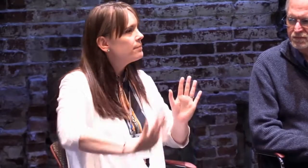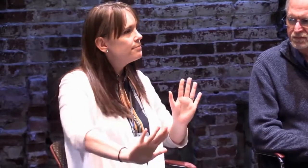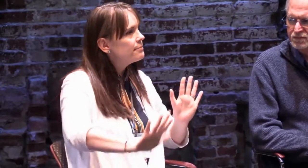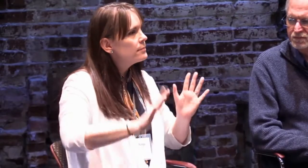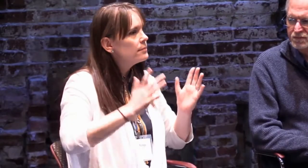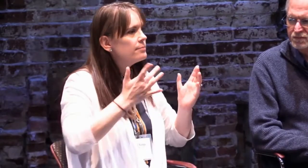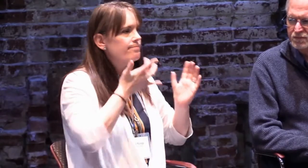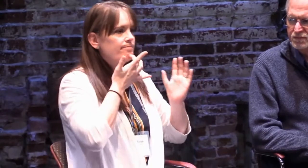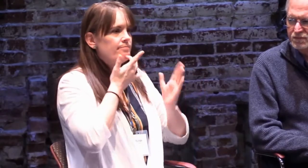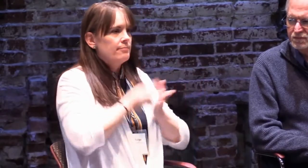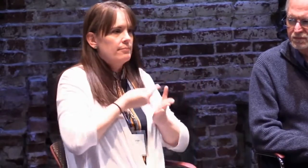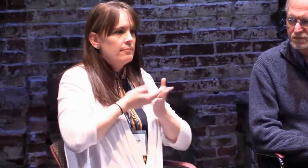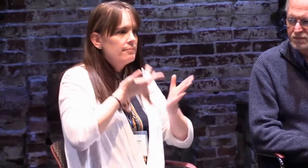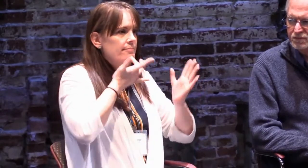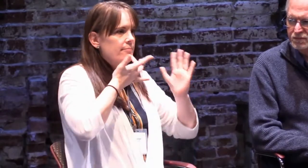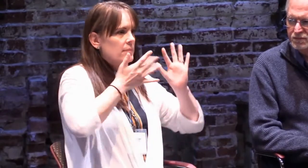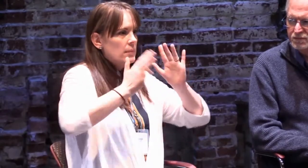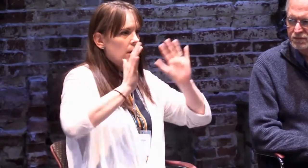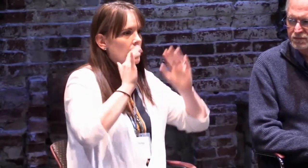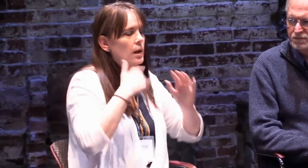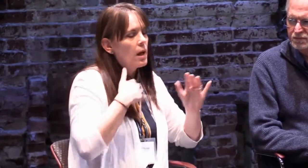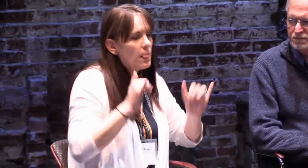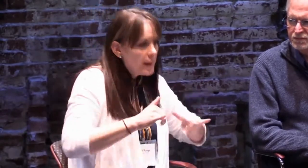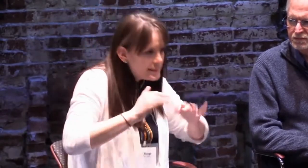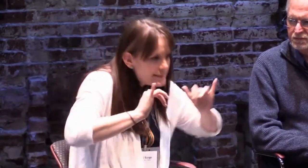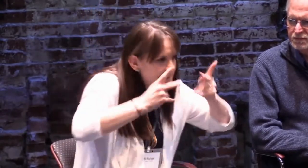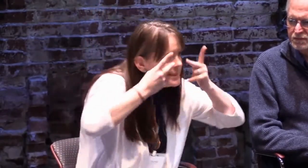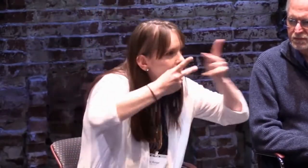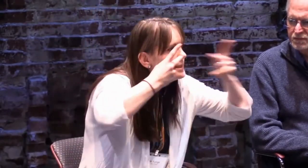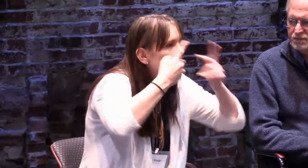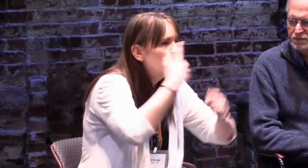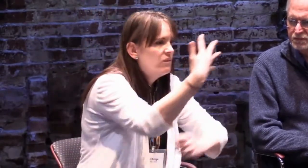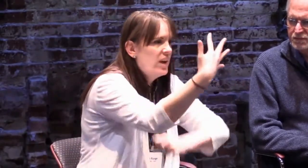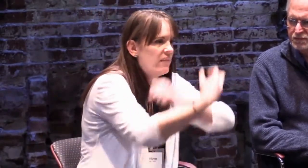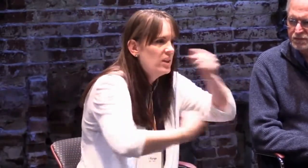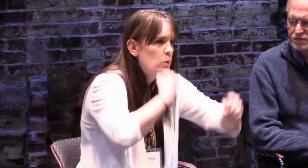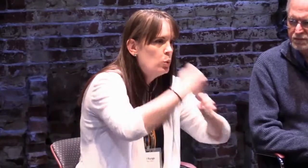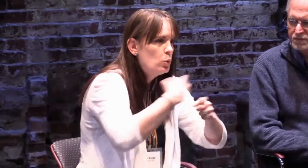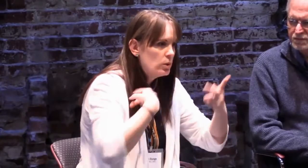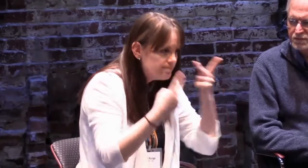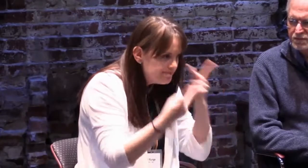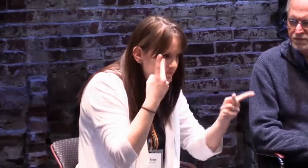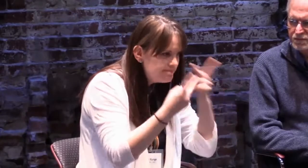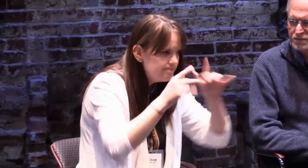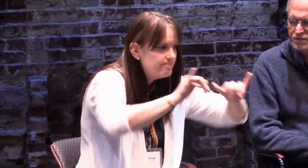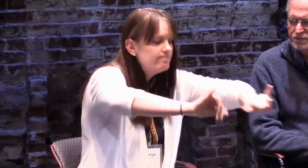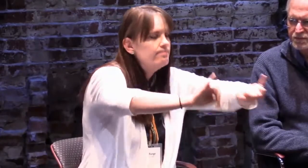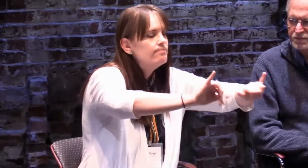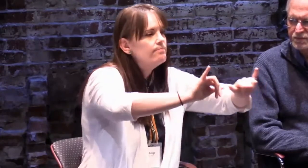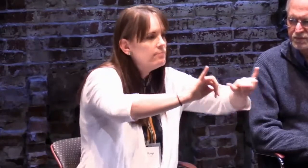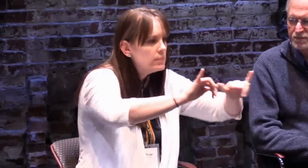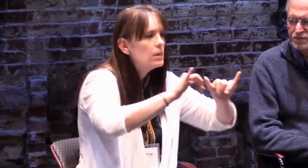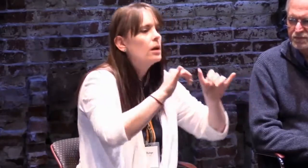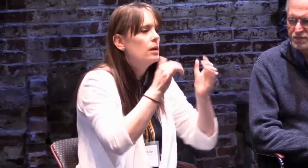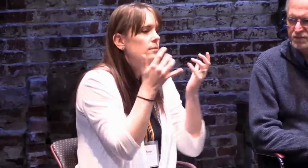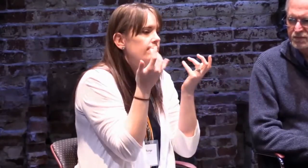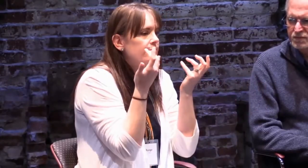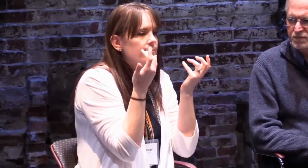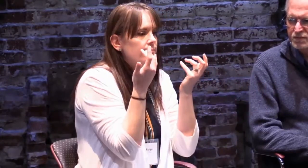Folks who are just not getting a break, who don't have the economic circumstances to be exposed to certain kids of art.